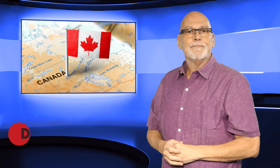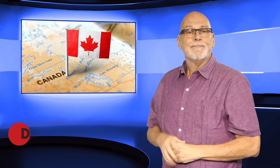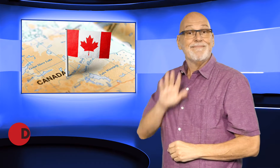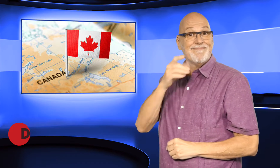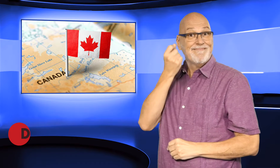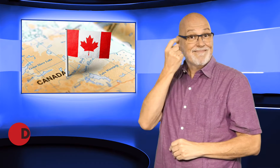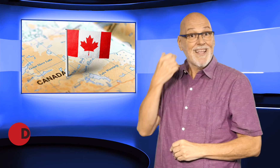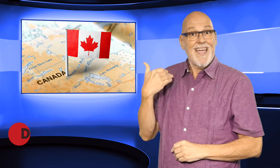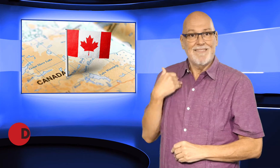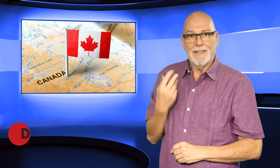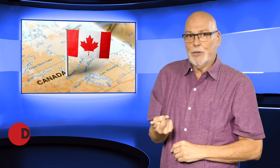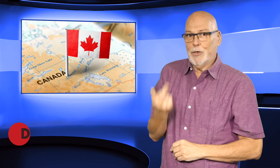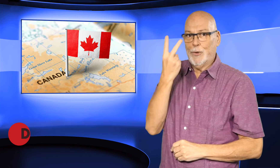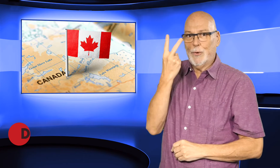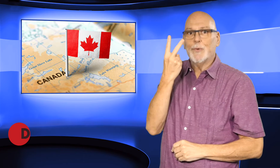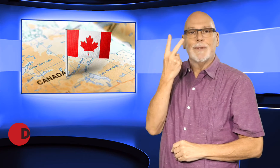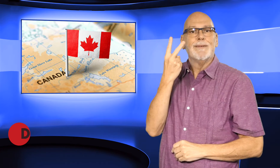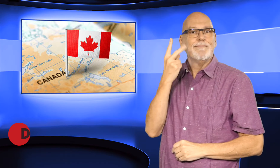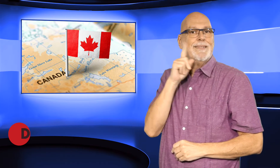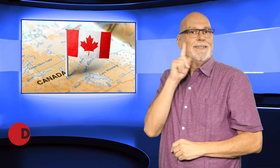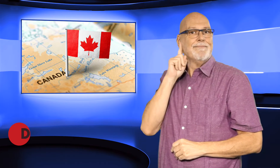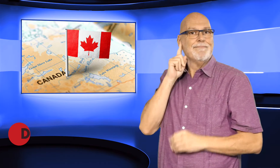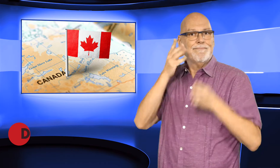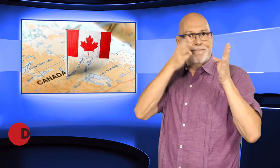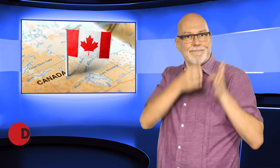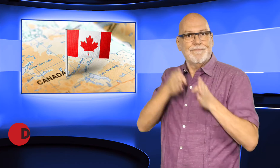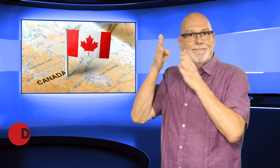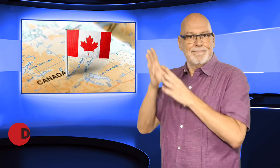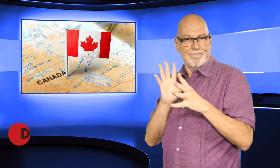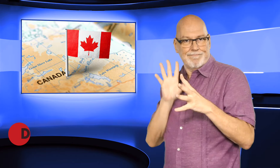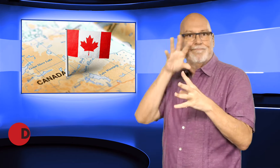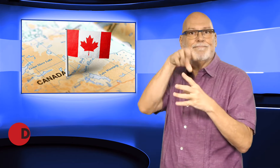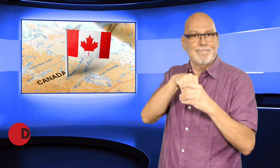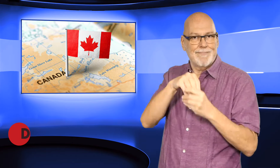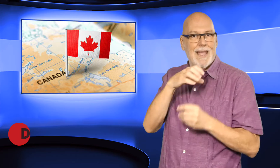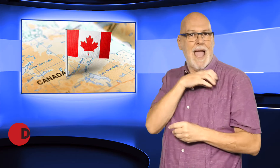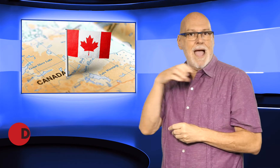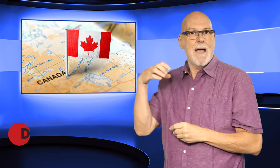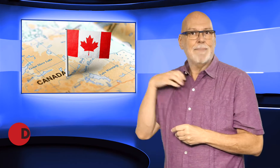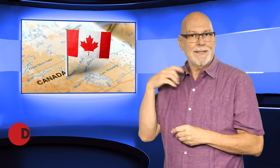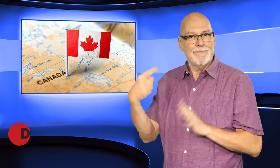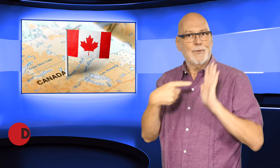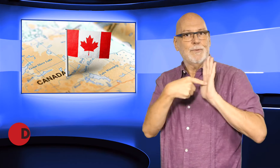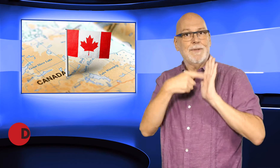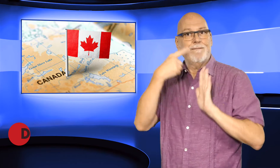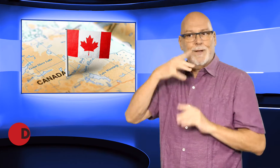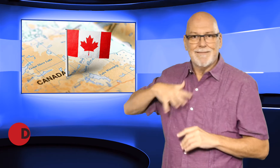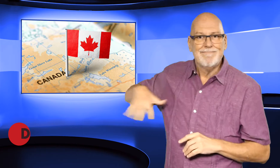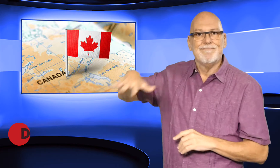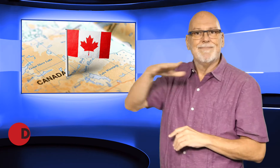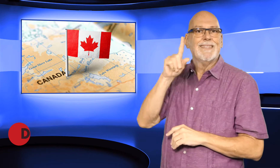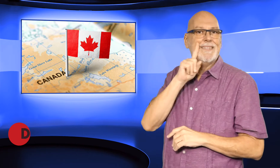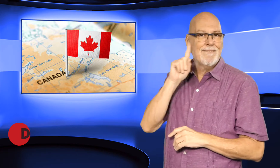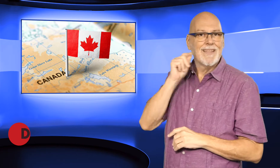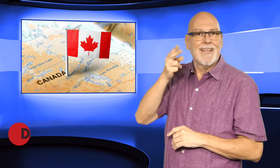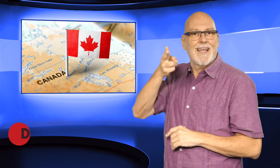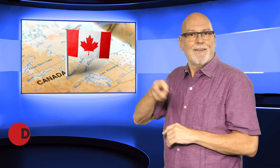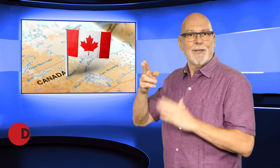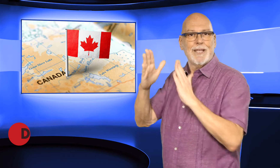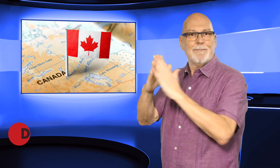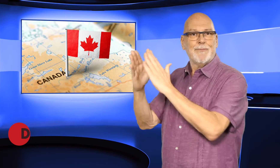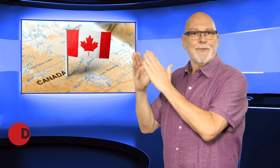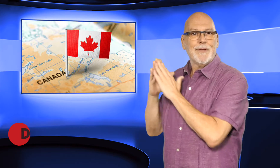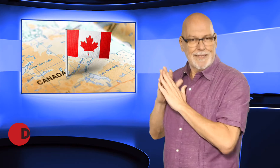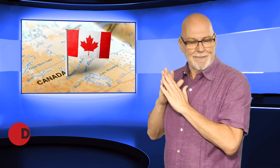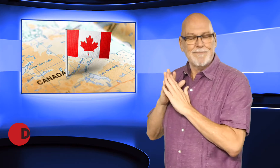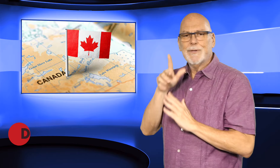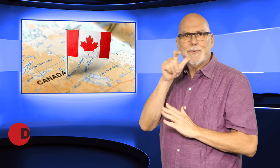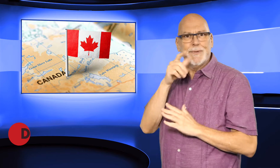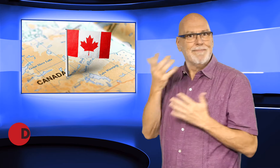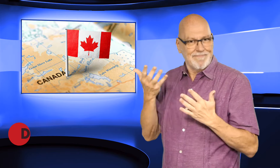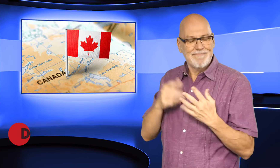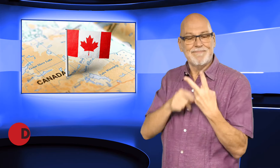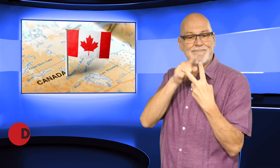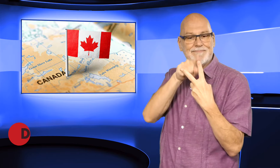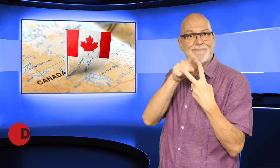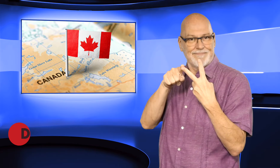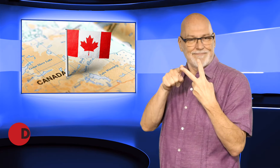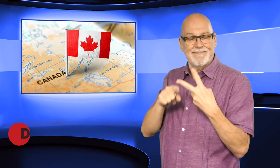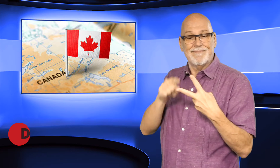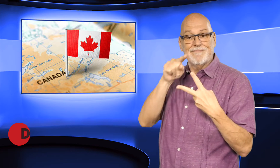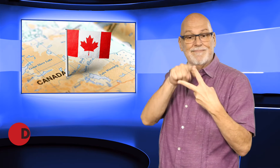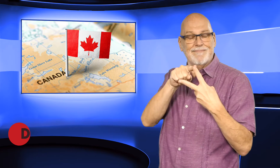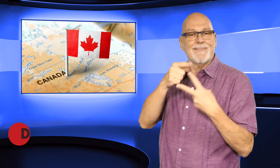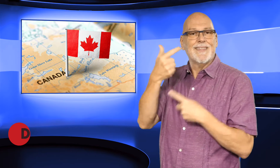Two people on the committee represented the Deaf and hard of hearing communities: